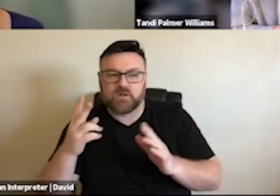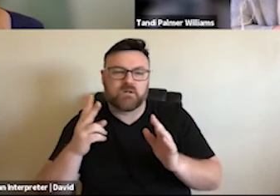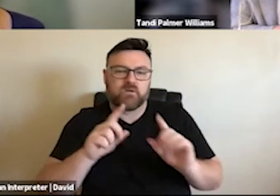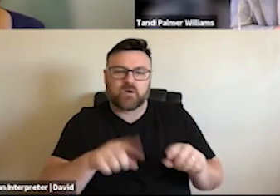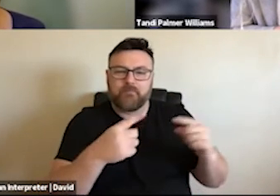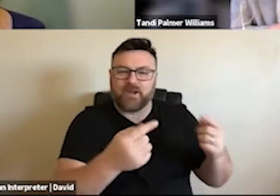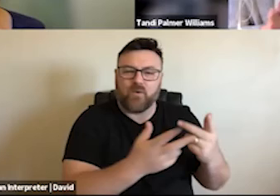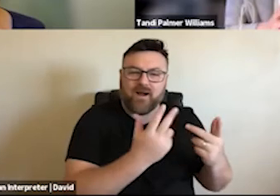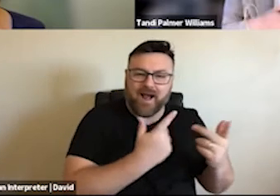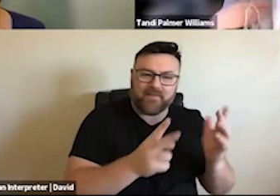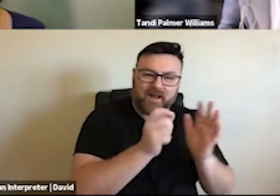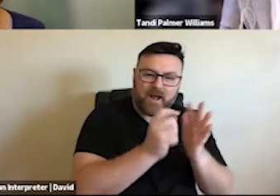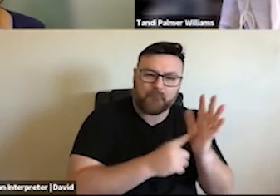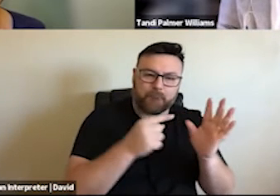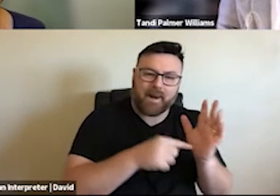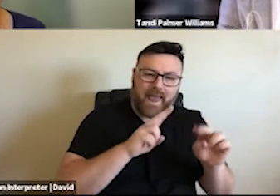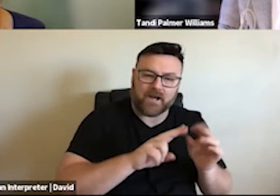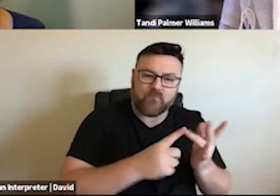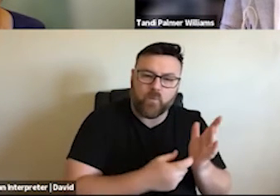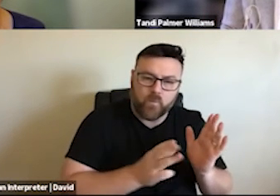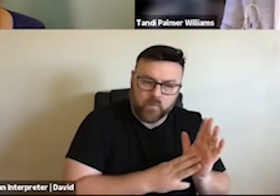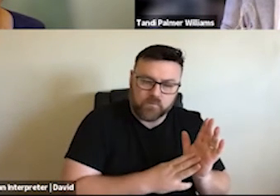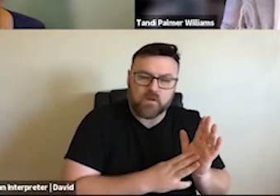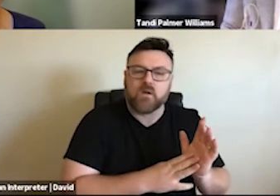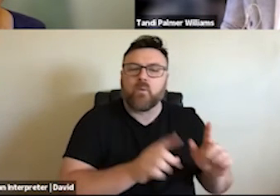help them get to know it, then we have a customer who knows how to engage that way long-term.